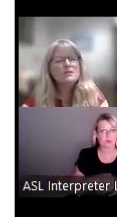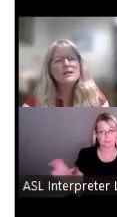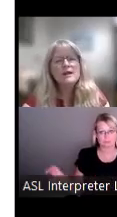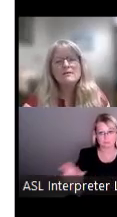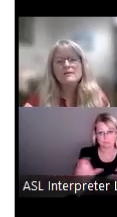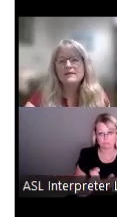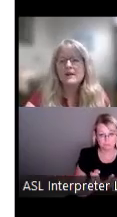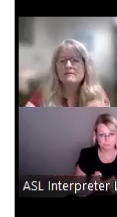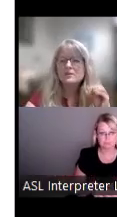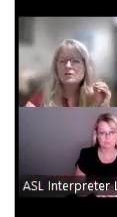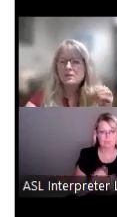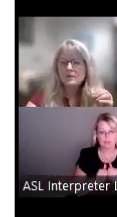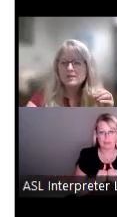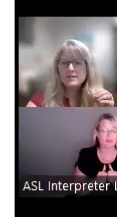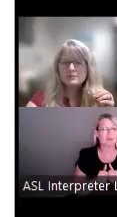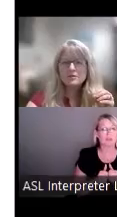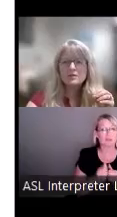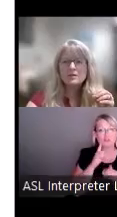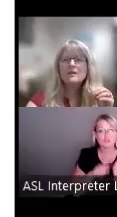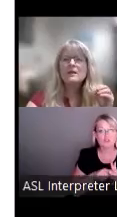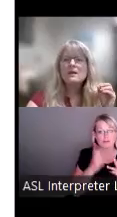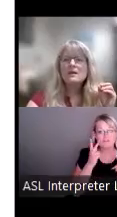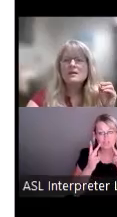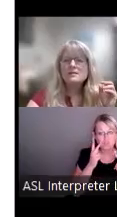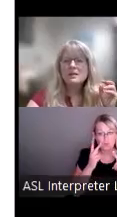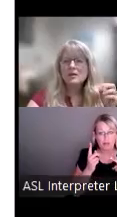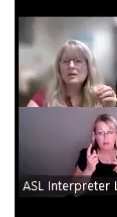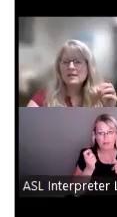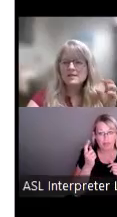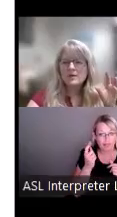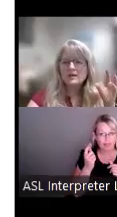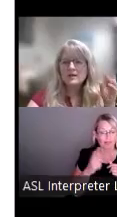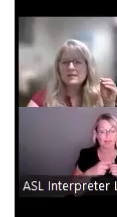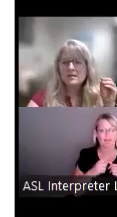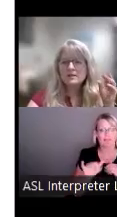start to have like that visual perception skill, as well as a